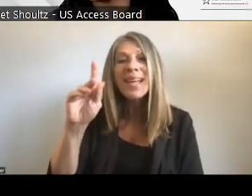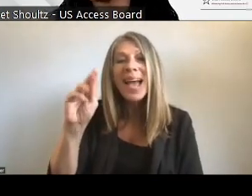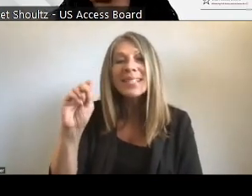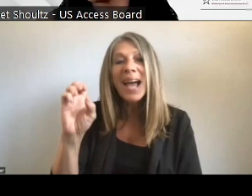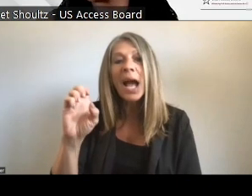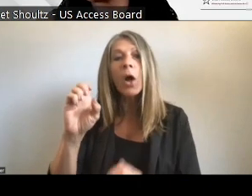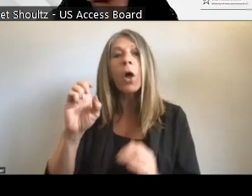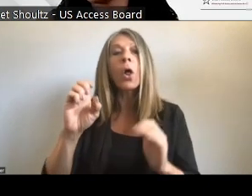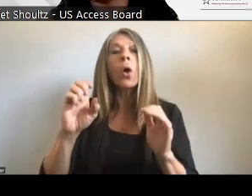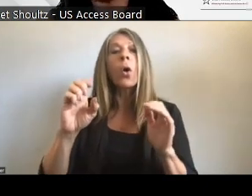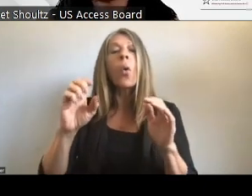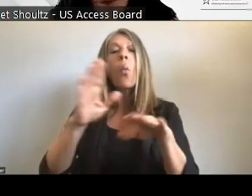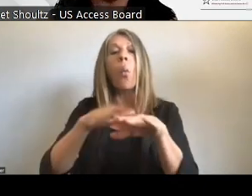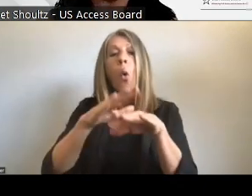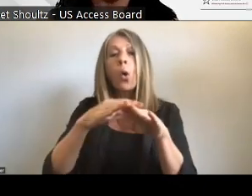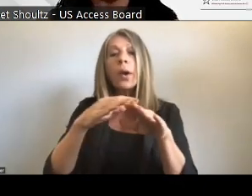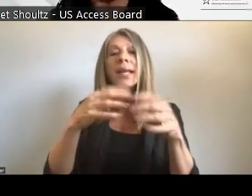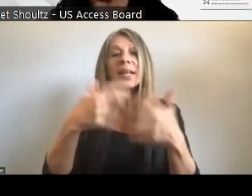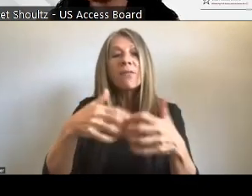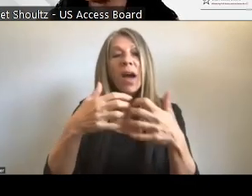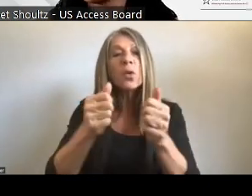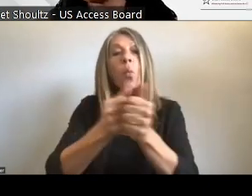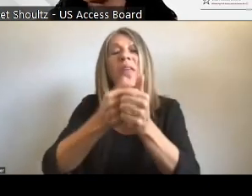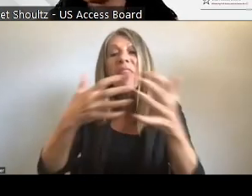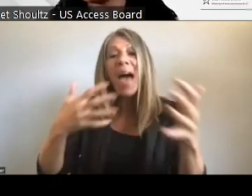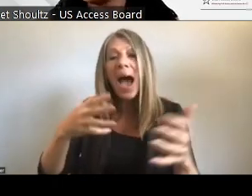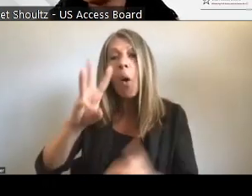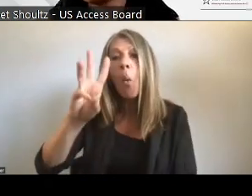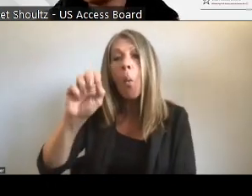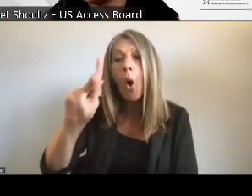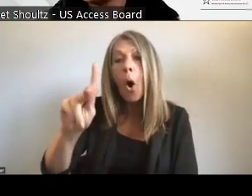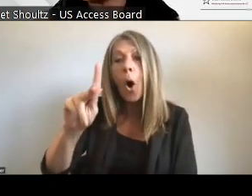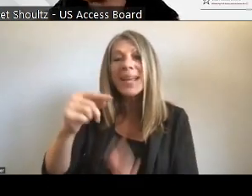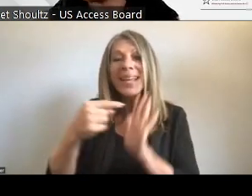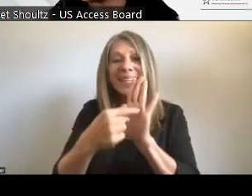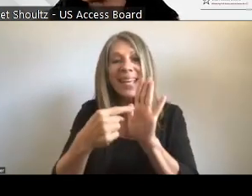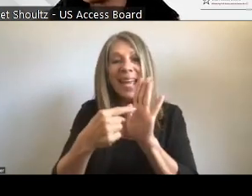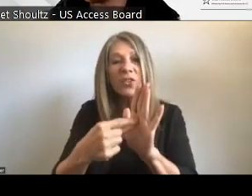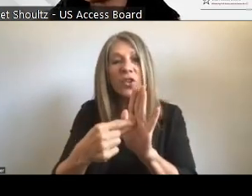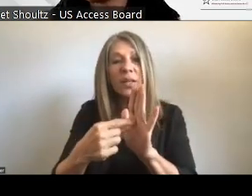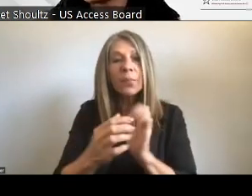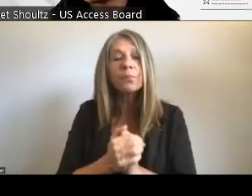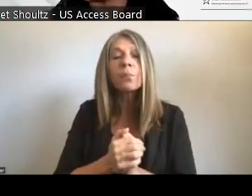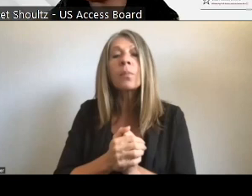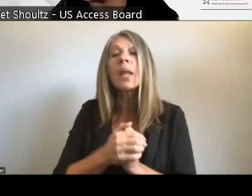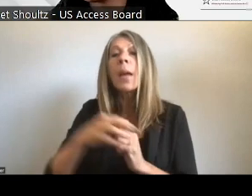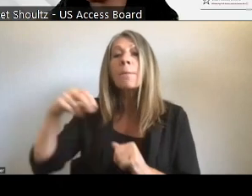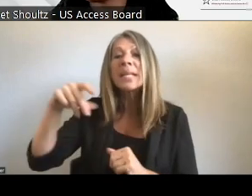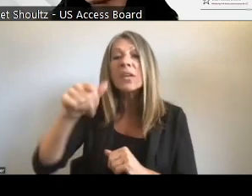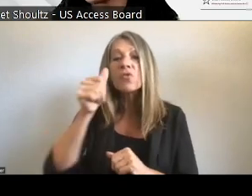Warning Devices Without a Walk Indication. And so we're saying we're a pedestrian push button